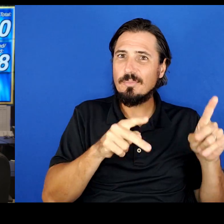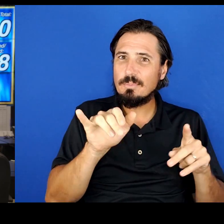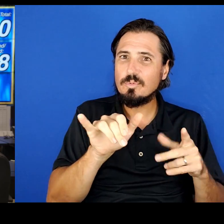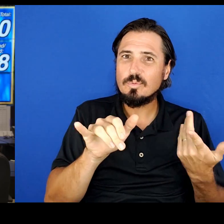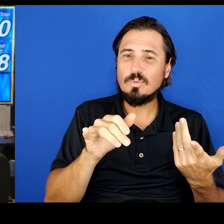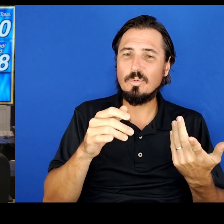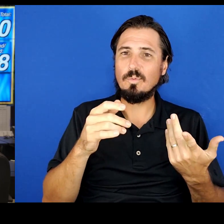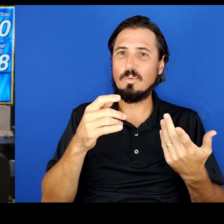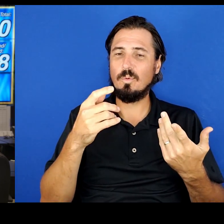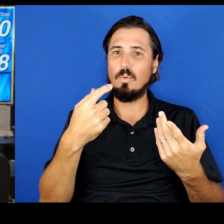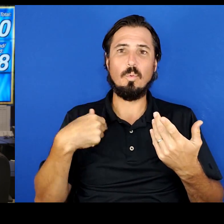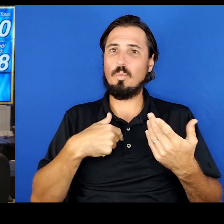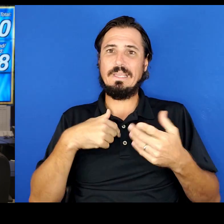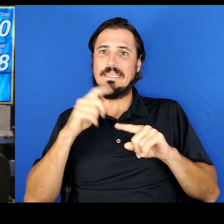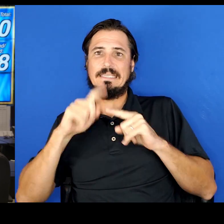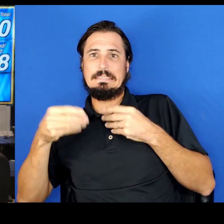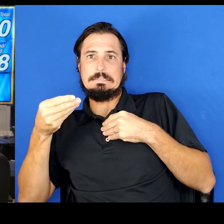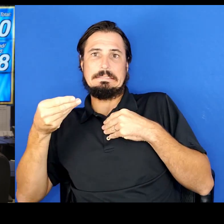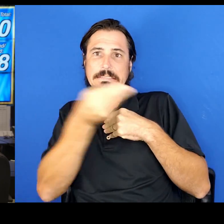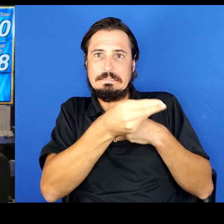loved ones, even if not for ourselves